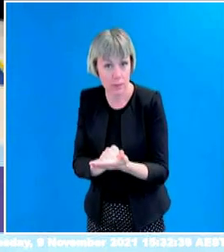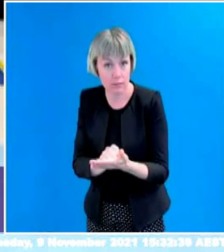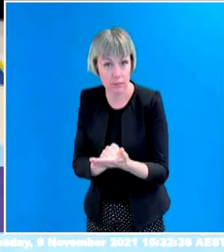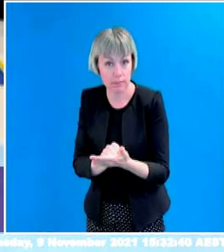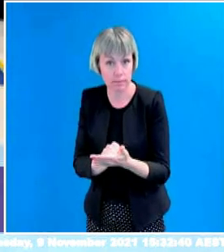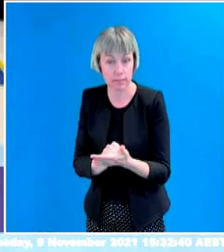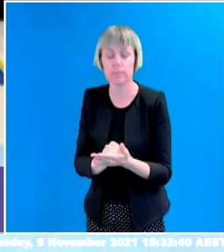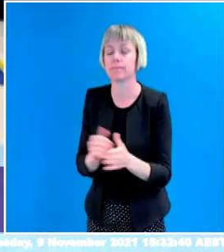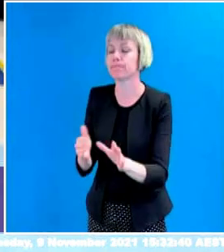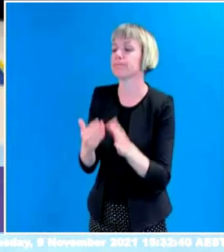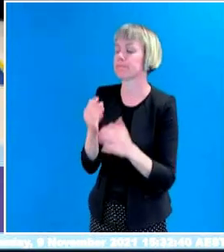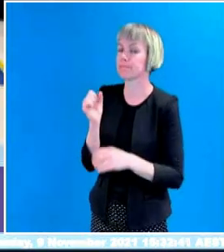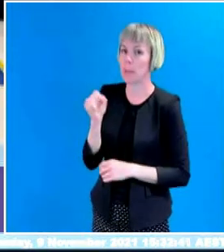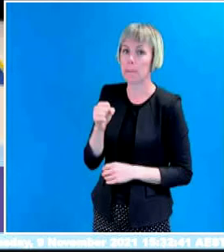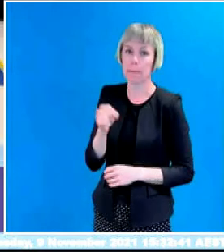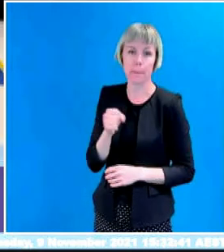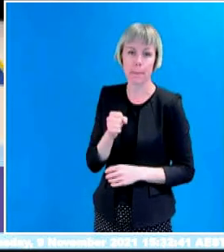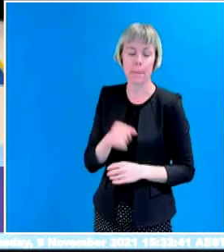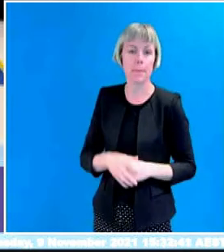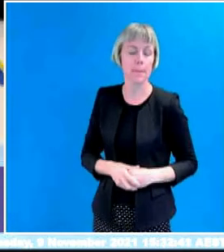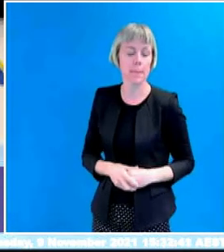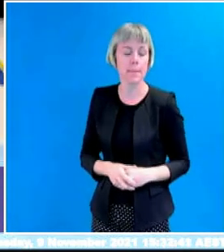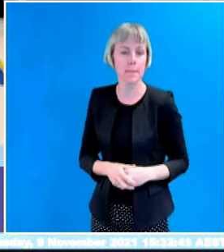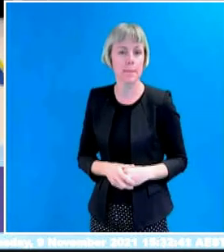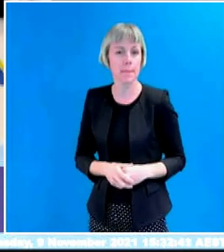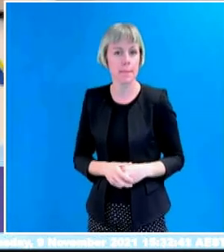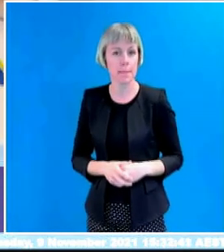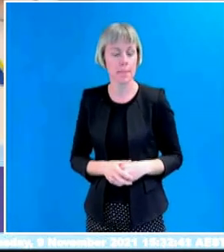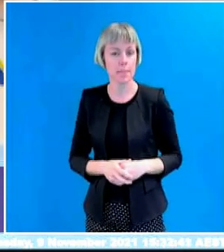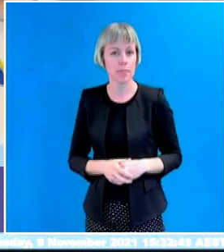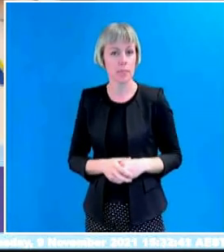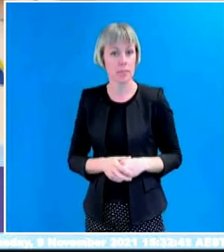In the Disability Discrimination Act, is this where we see